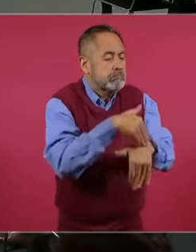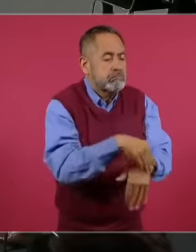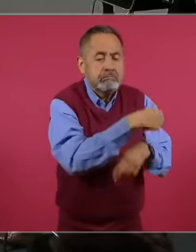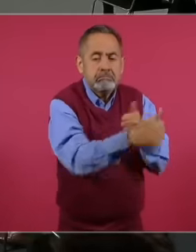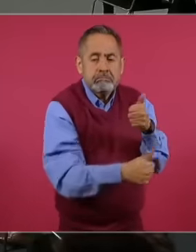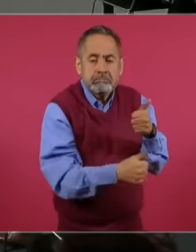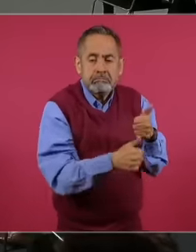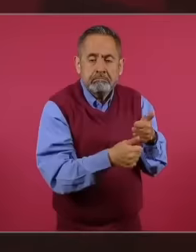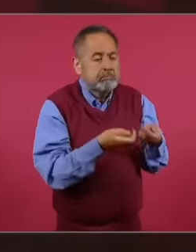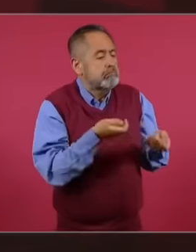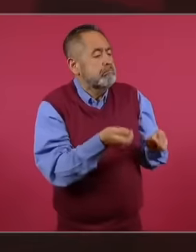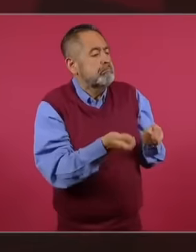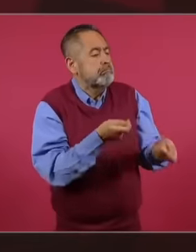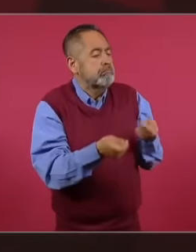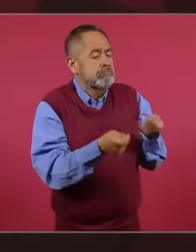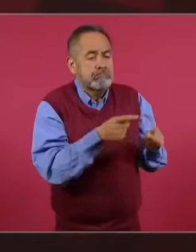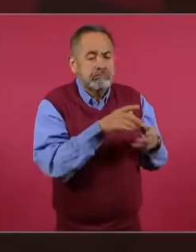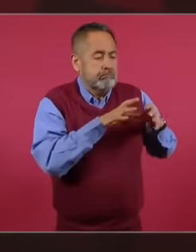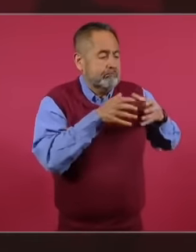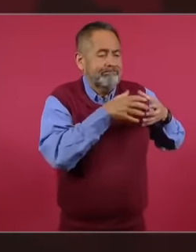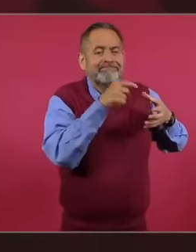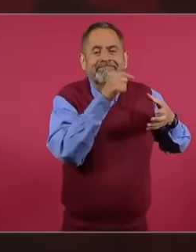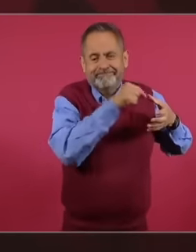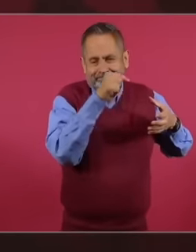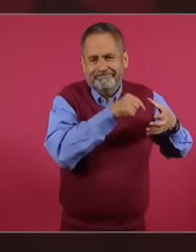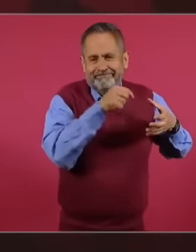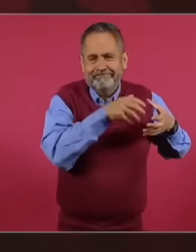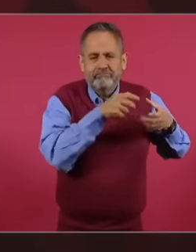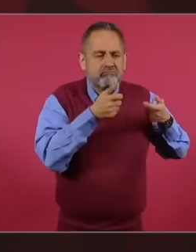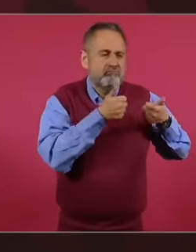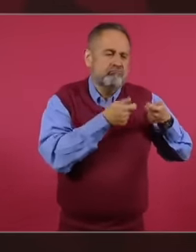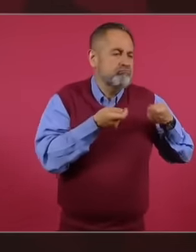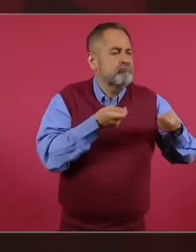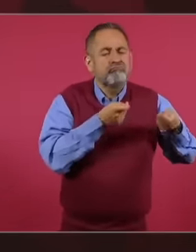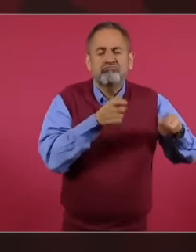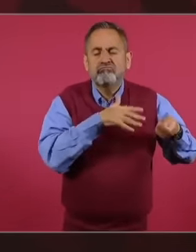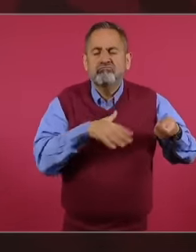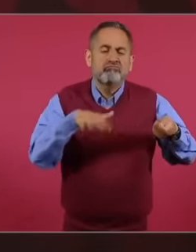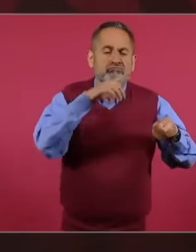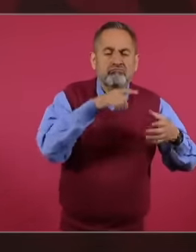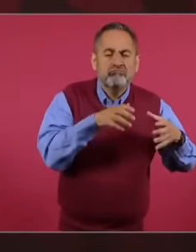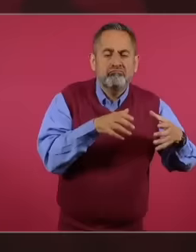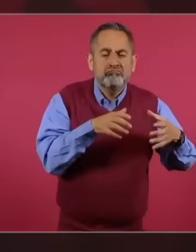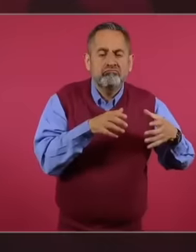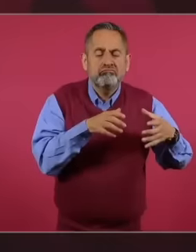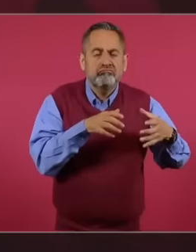of the potentates